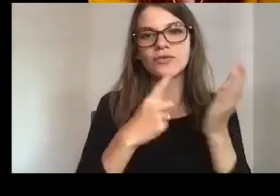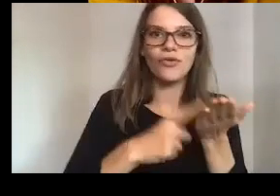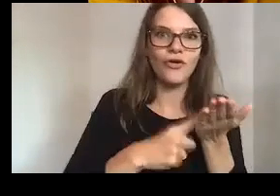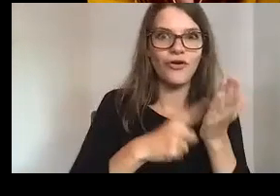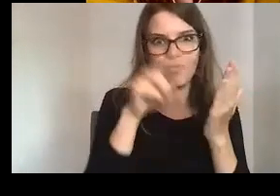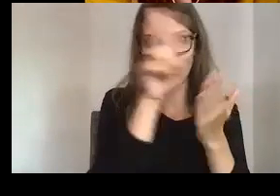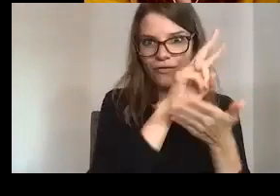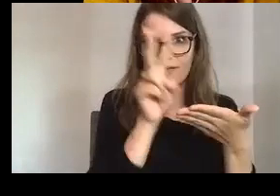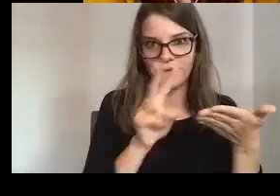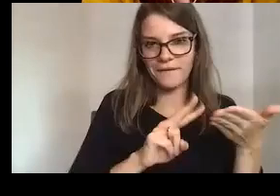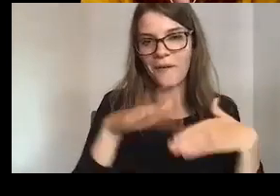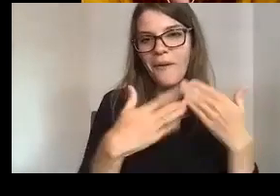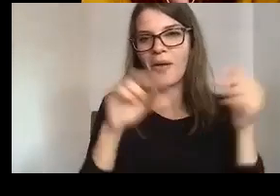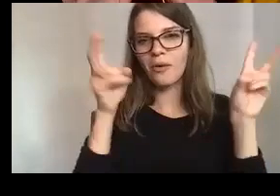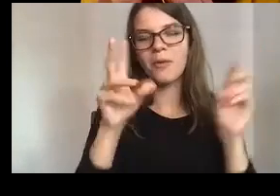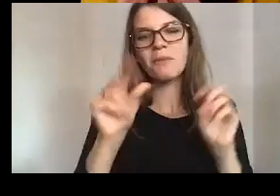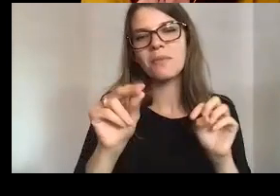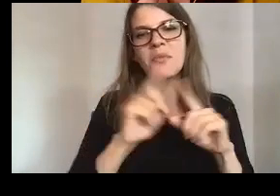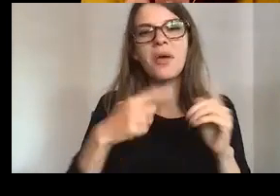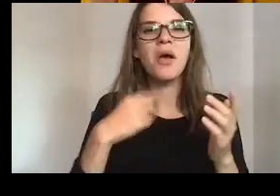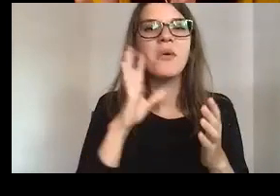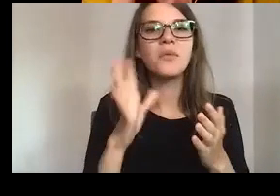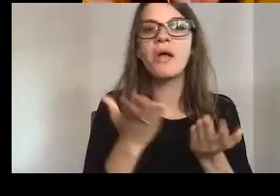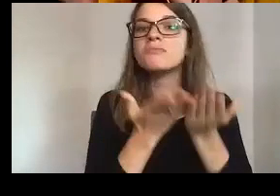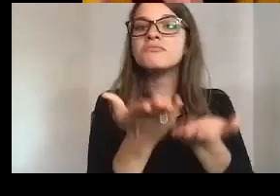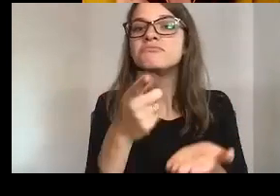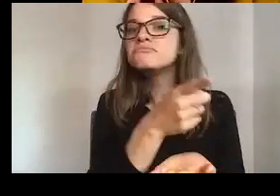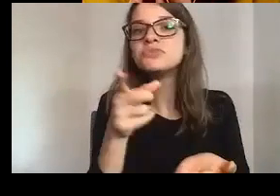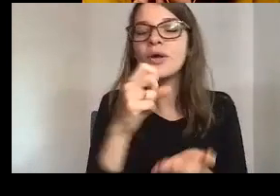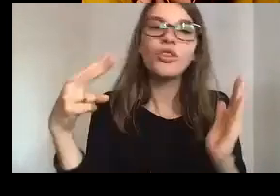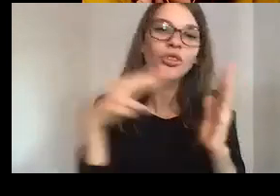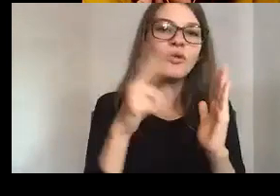the quotes to you but rather for you to have them to go back to you know you'll have these slides